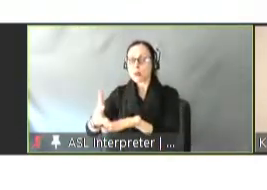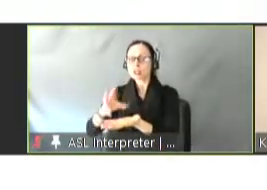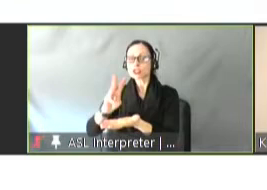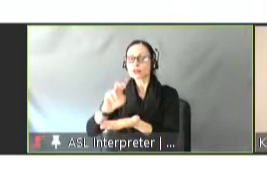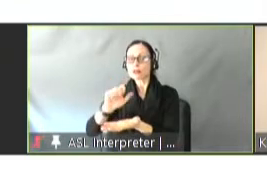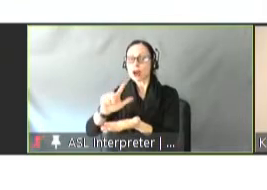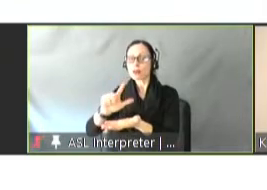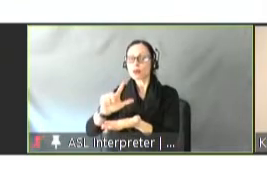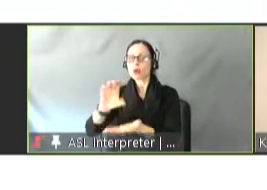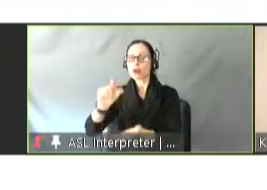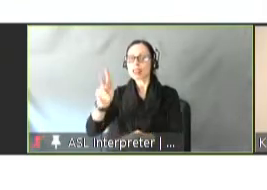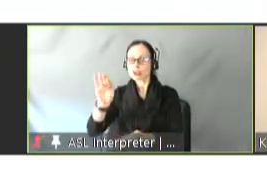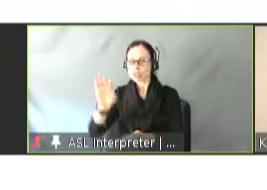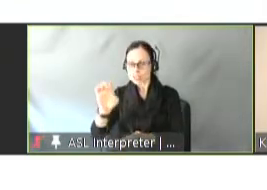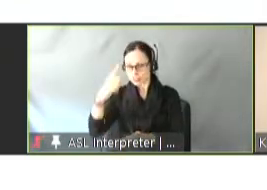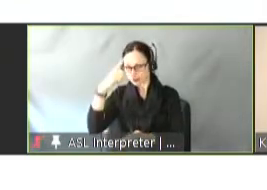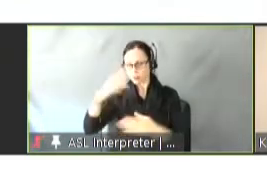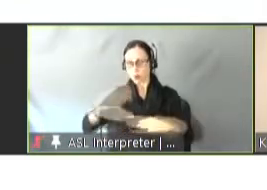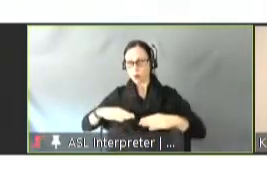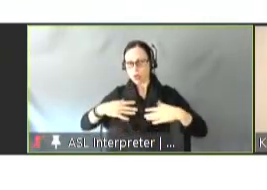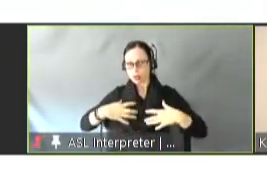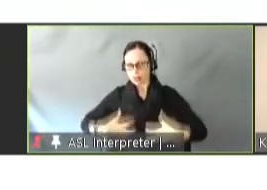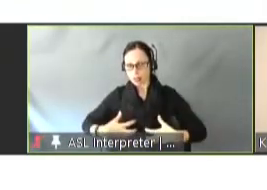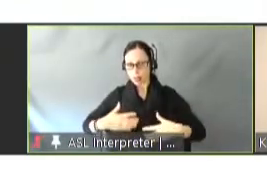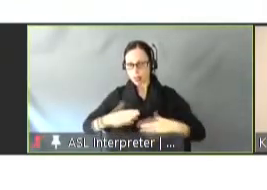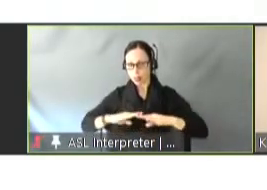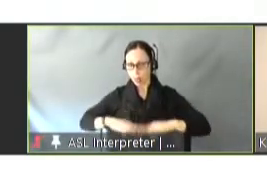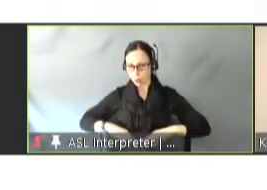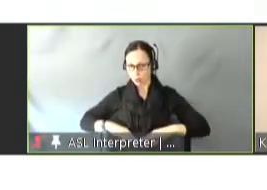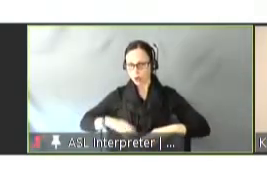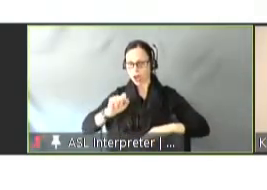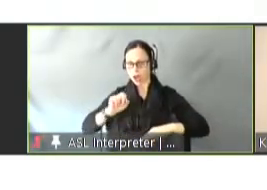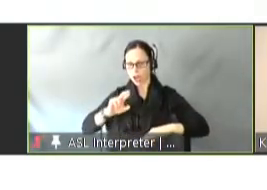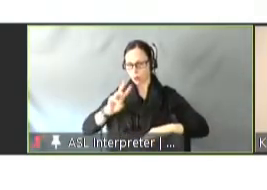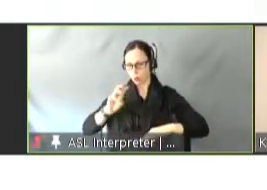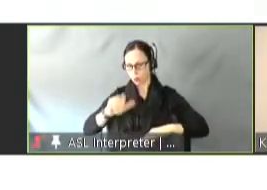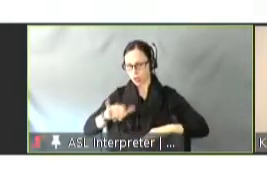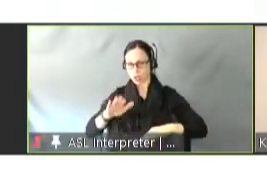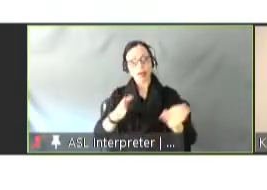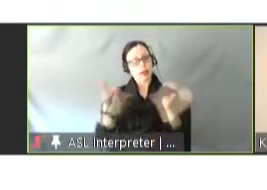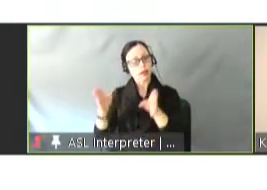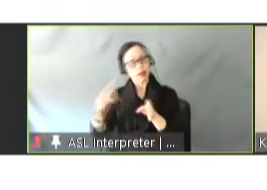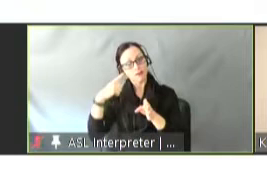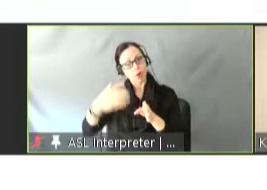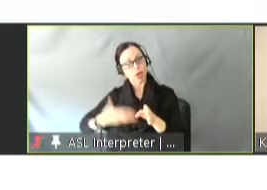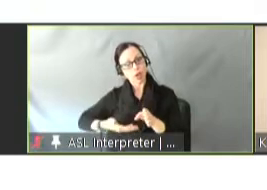lower airway as you can see on the left-hand side and next in the upper airway in the nasal